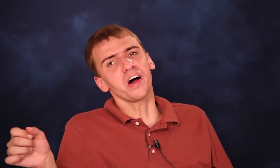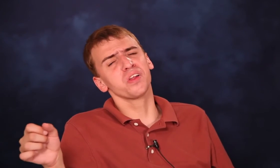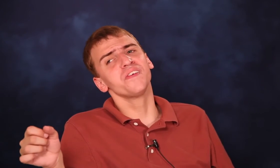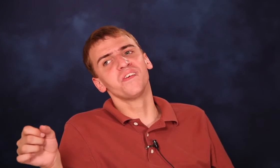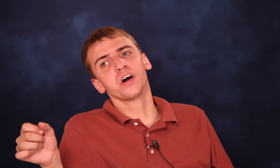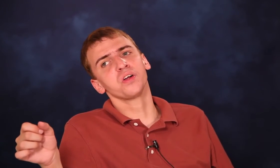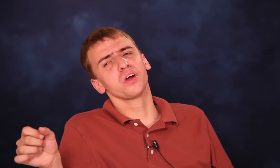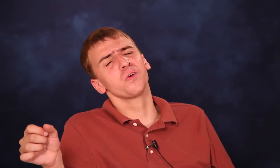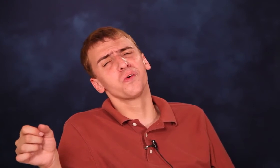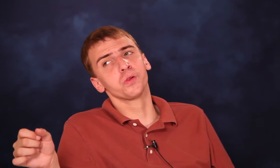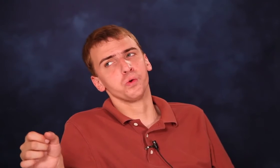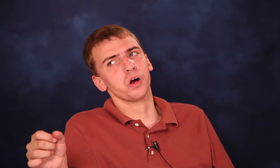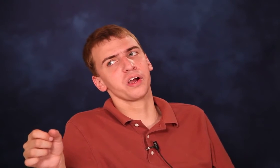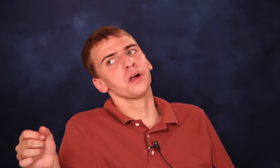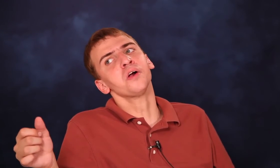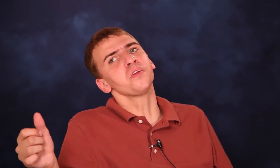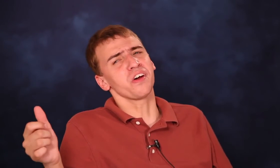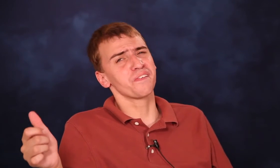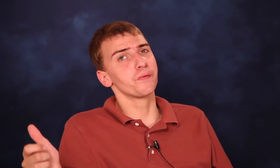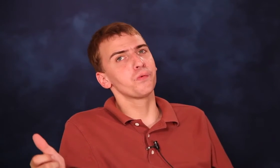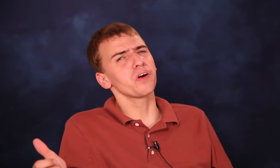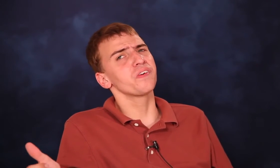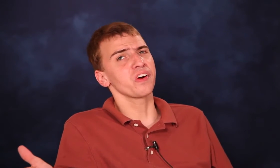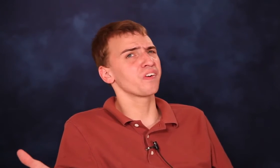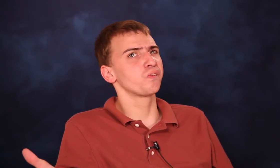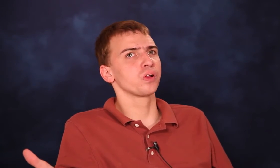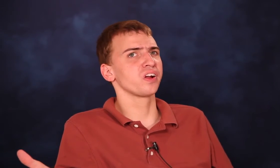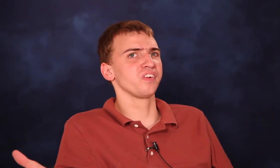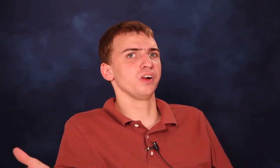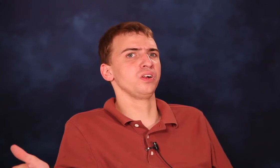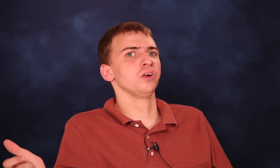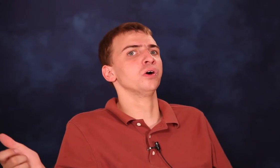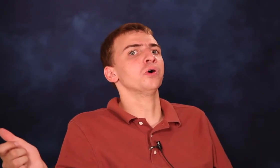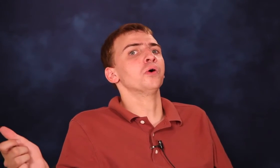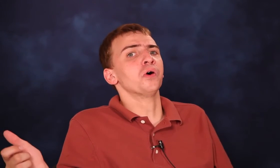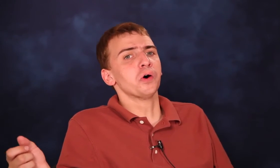undermine anyone's right to have a private conversation